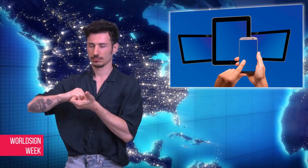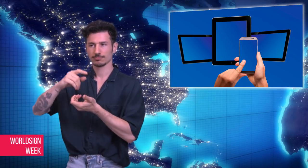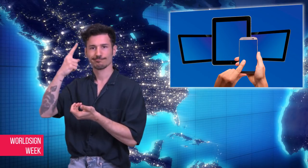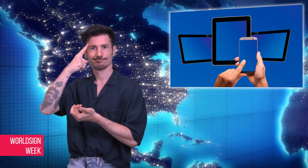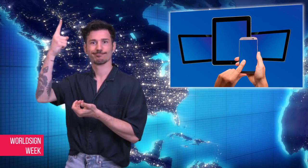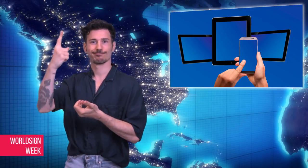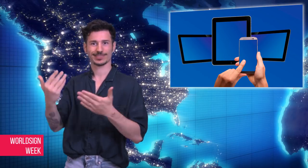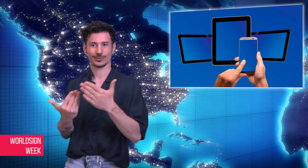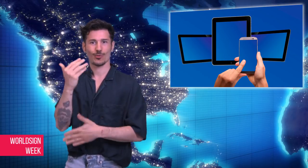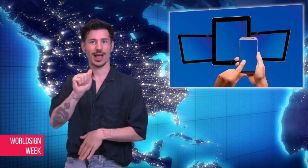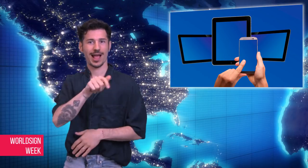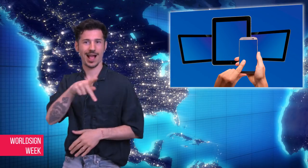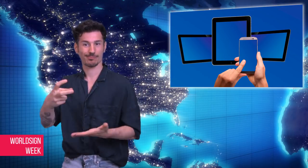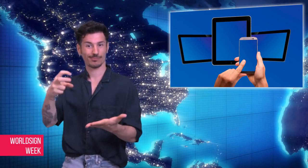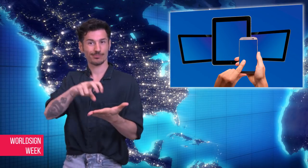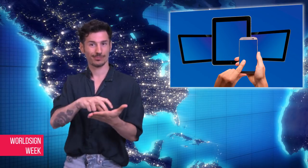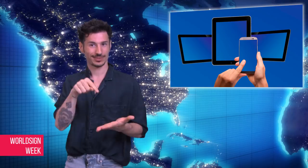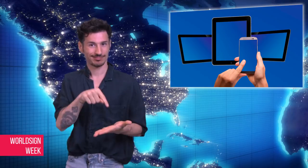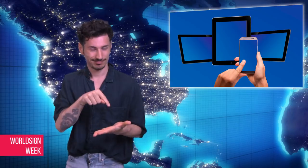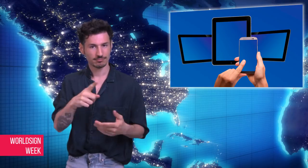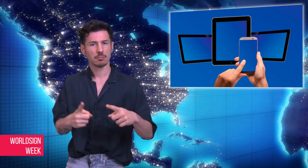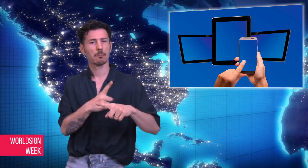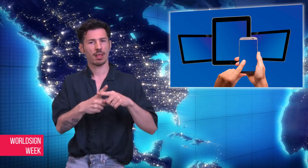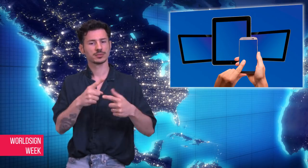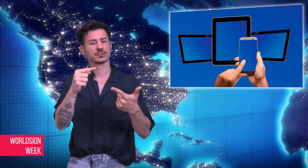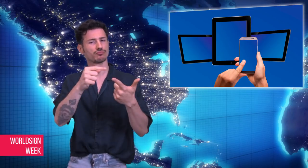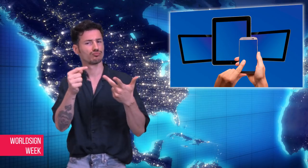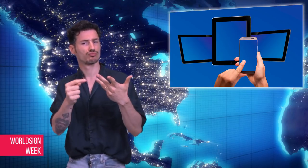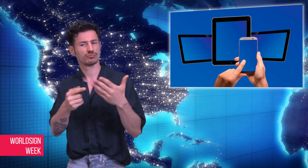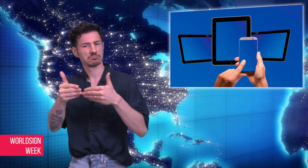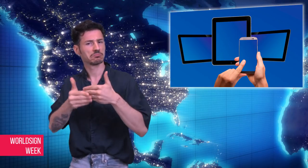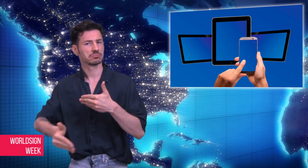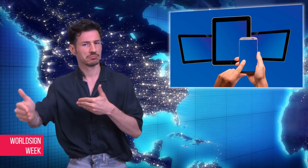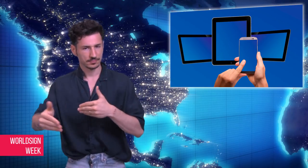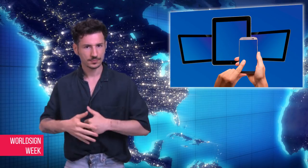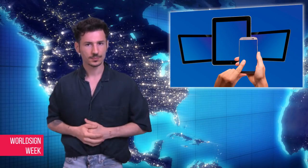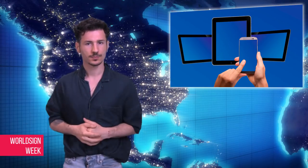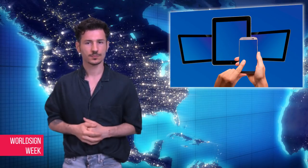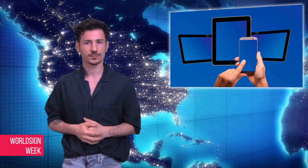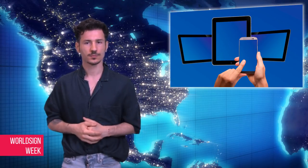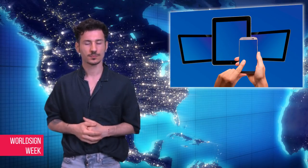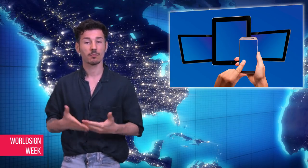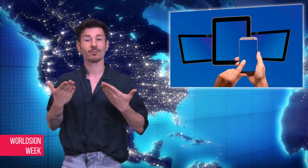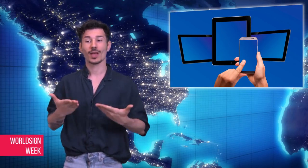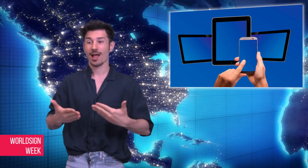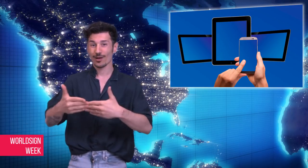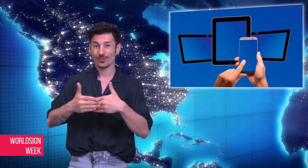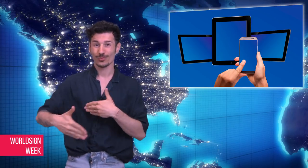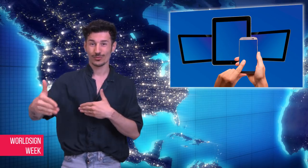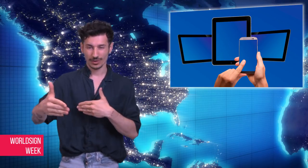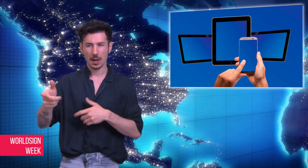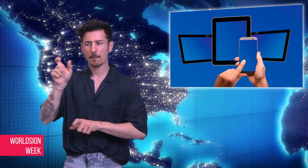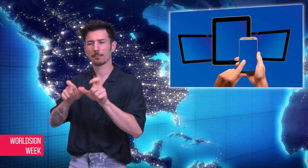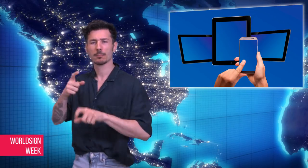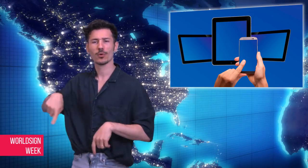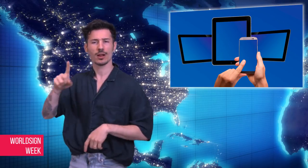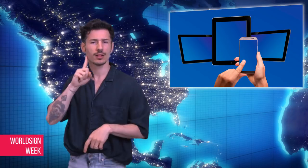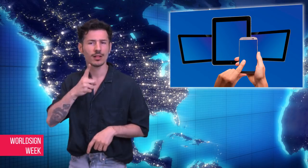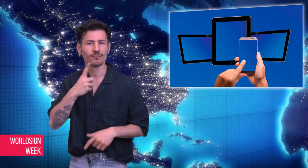we’re doing that. Customers using BSL as their main form of communication